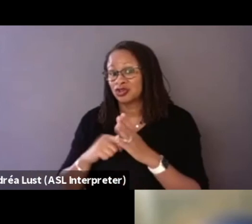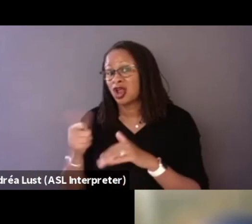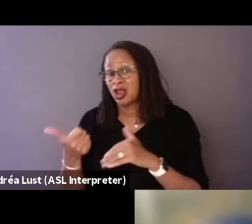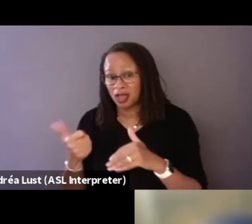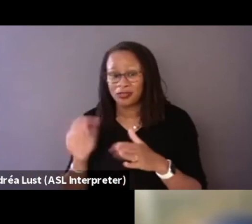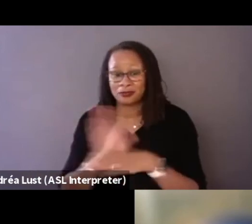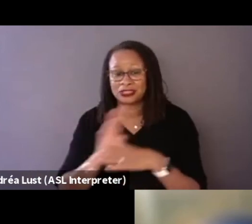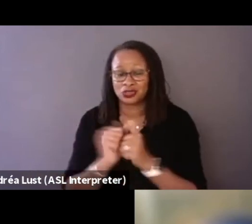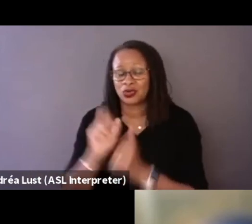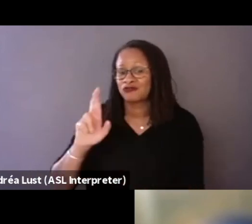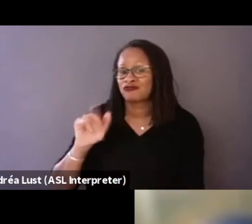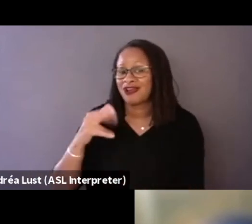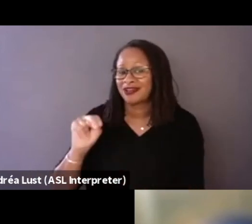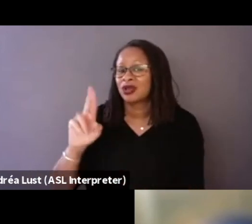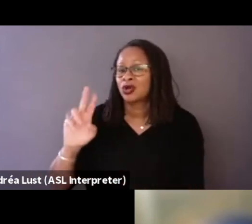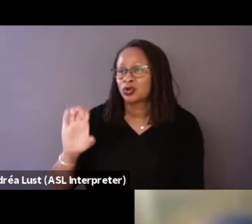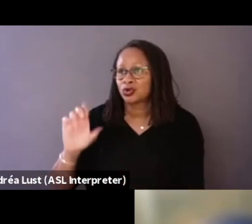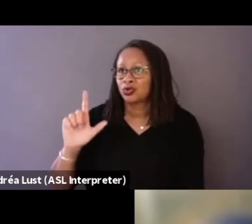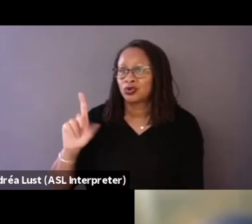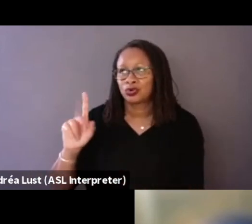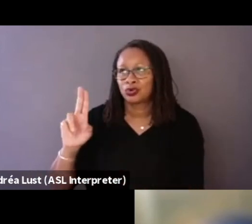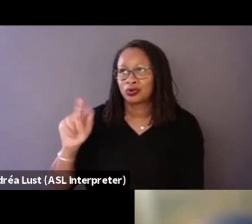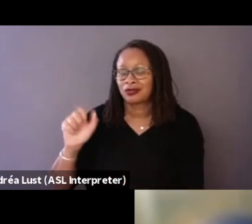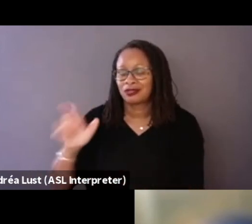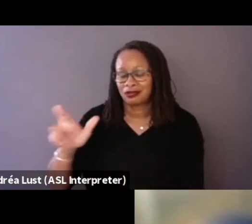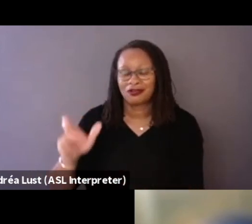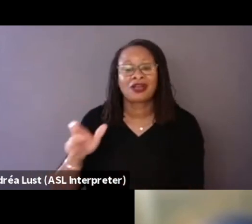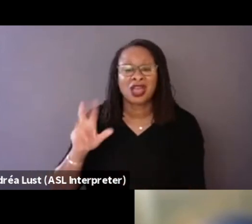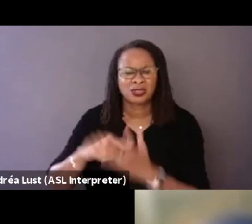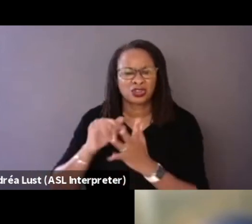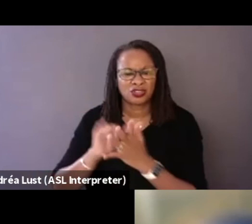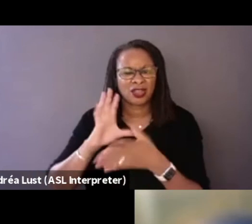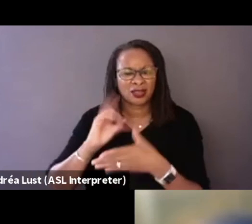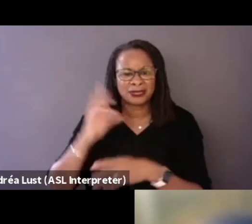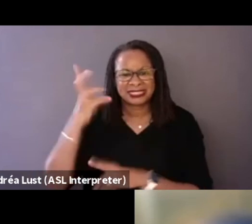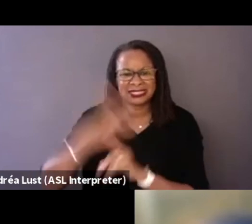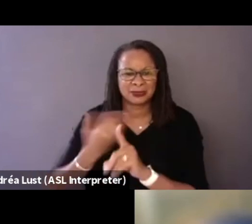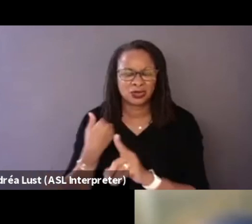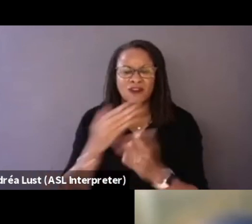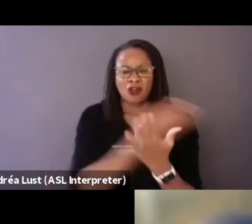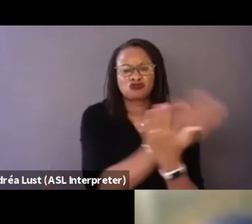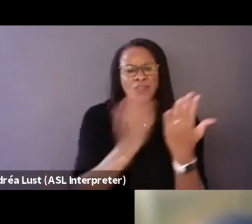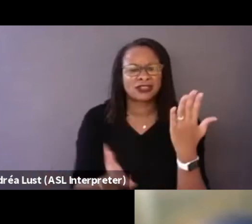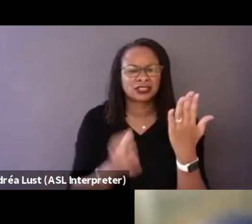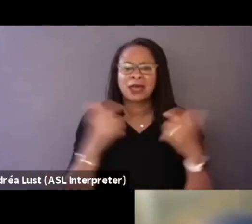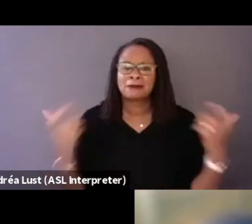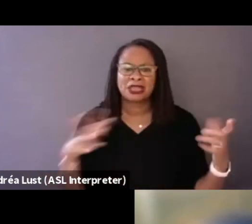about six months ago. We're doing a range of stuff, from big Hollywood fiction projects